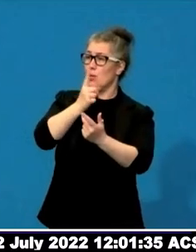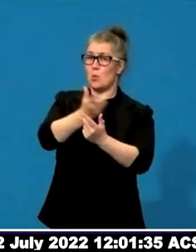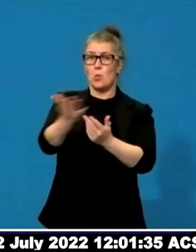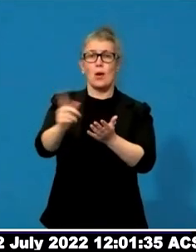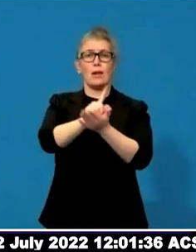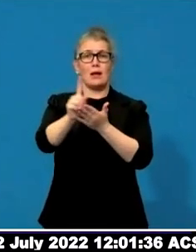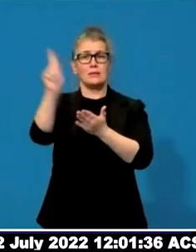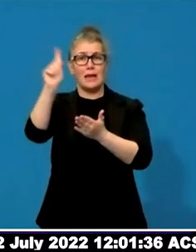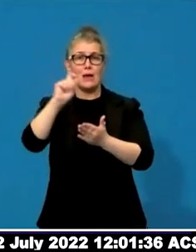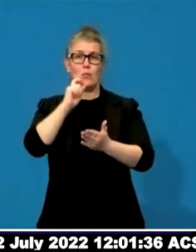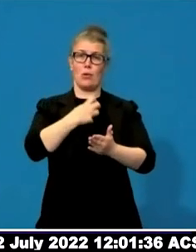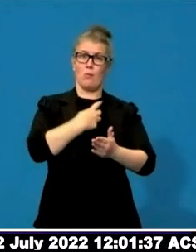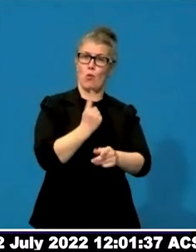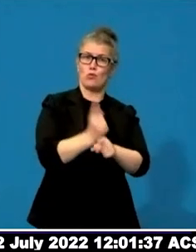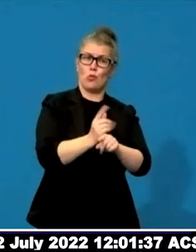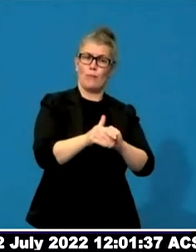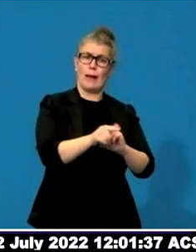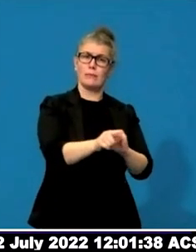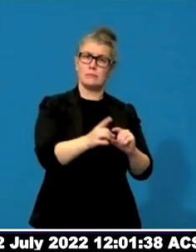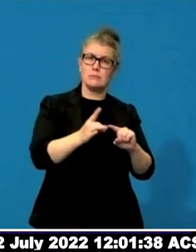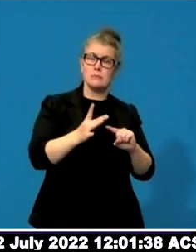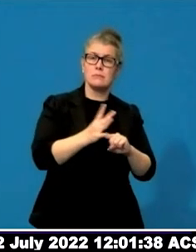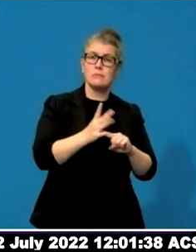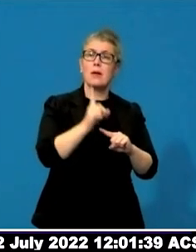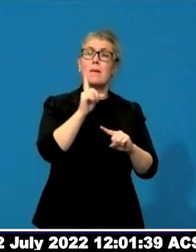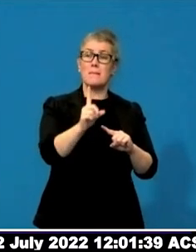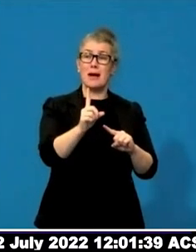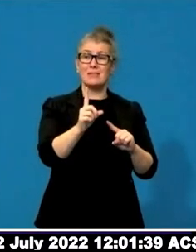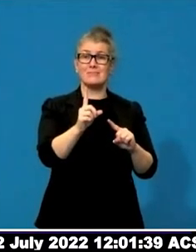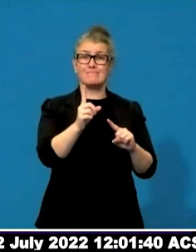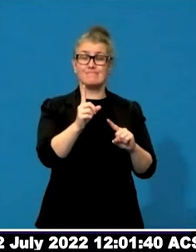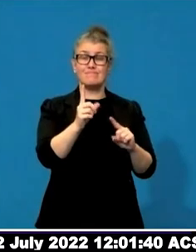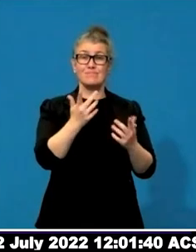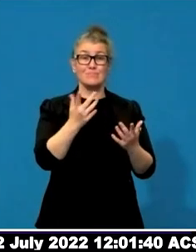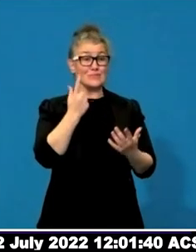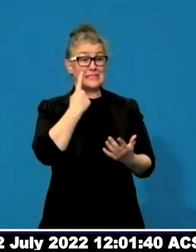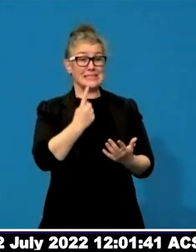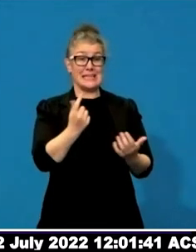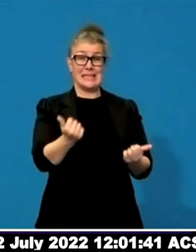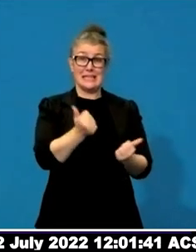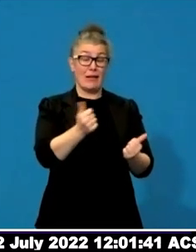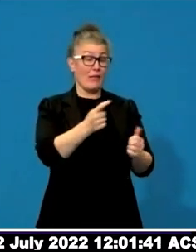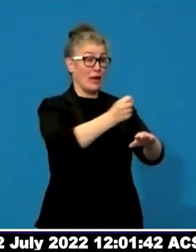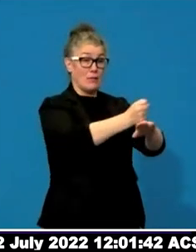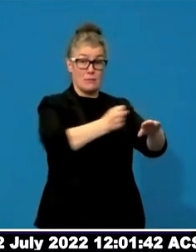But what we see is that that disconnection causes more problems